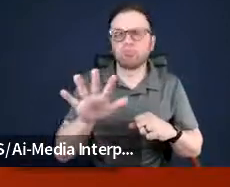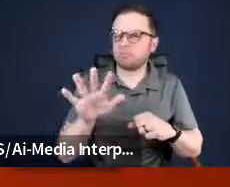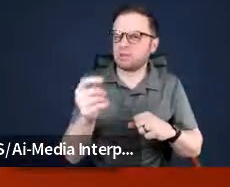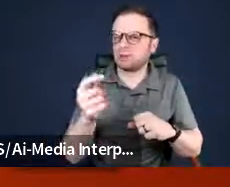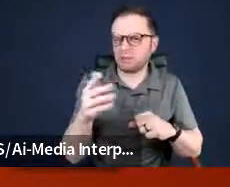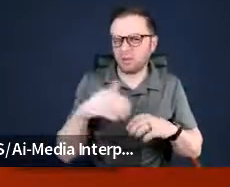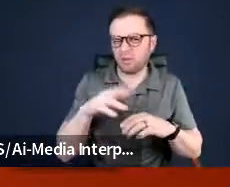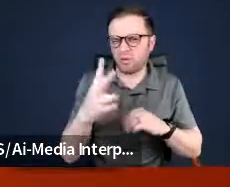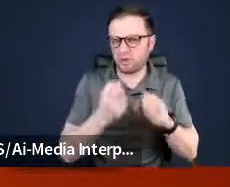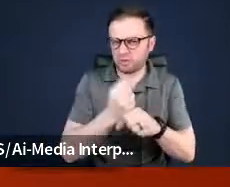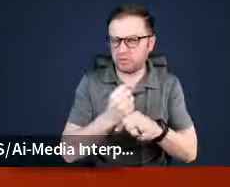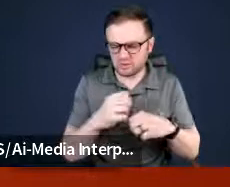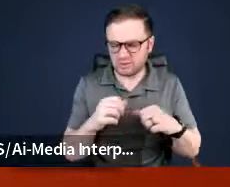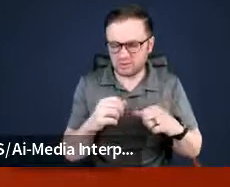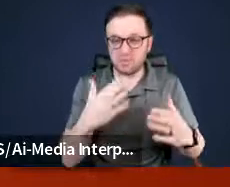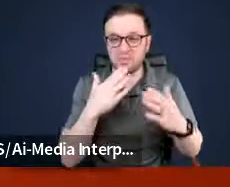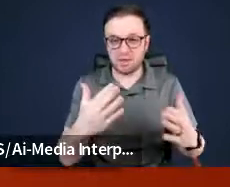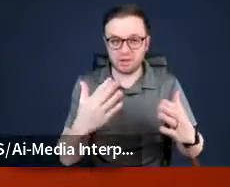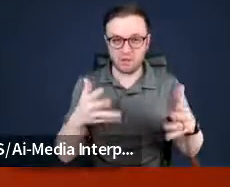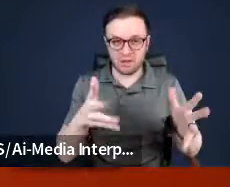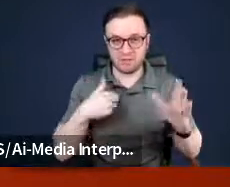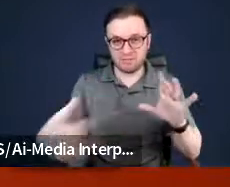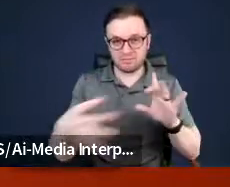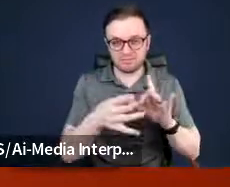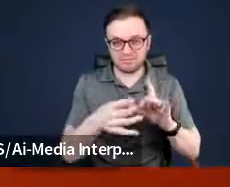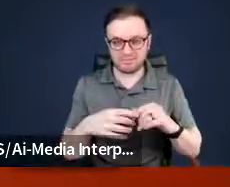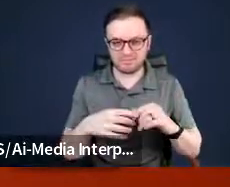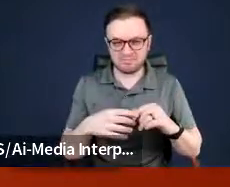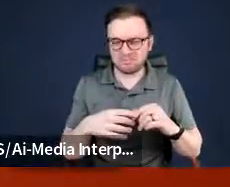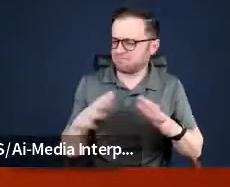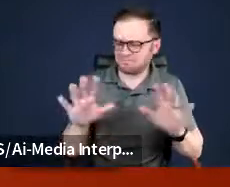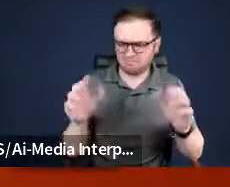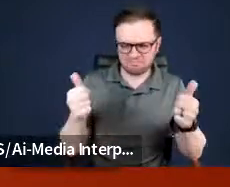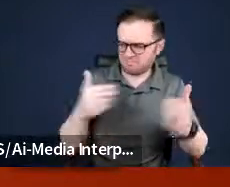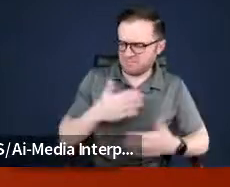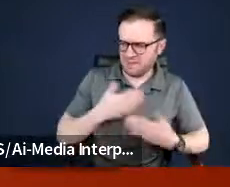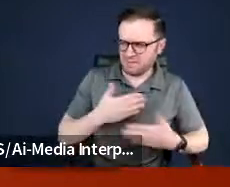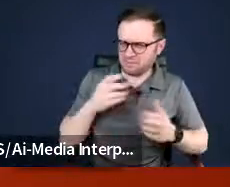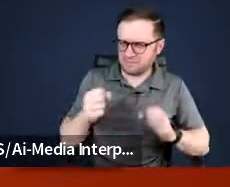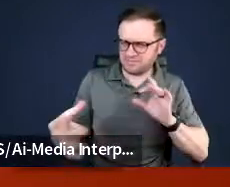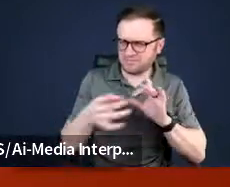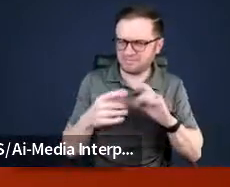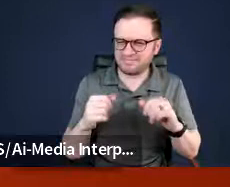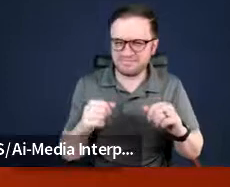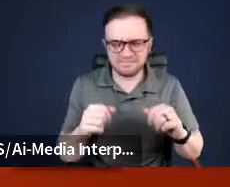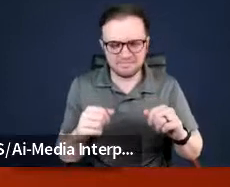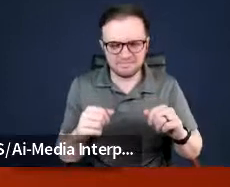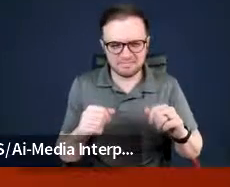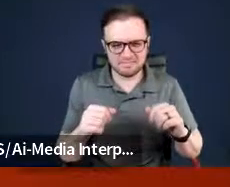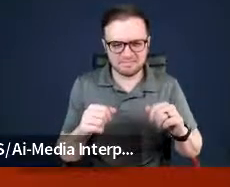and I've been working technology for years, I was commissioned for the Nebraska Federation of the blind and